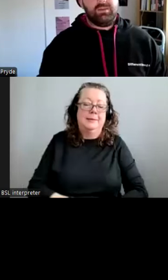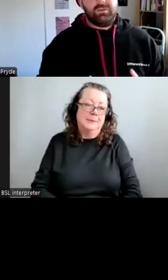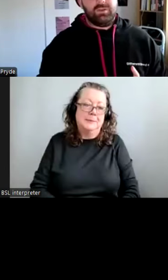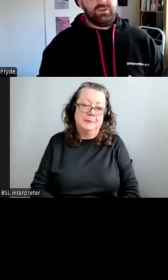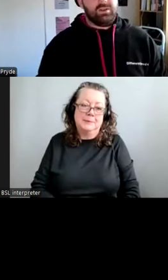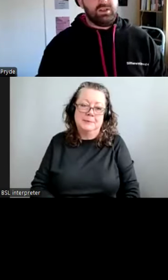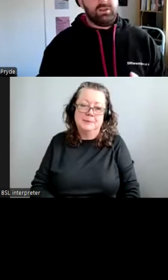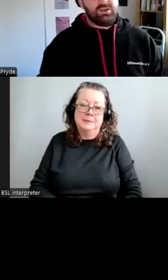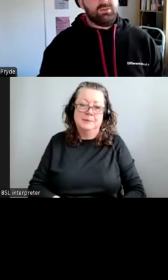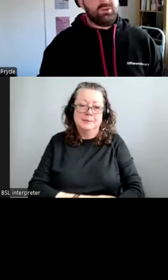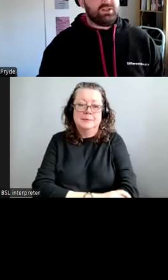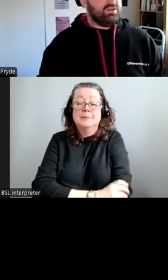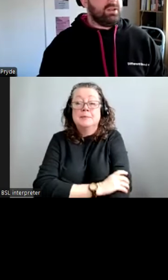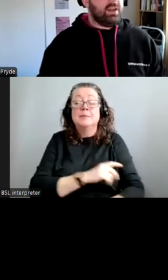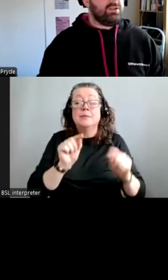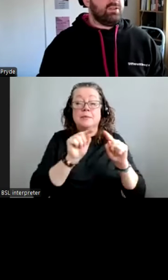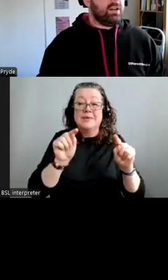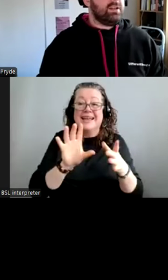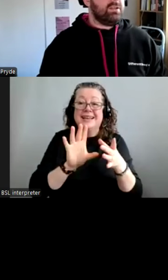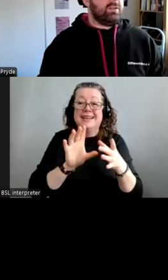Skip to footer is really good if someone wants to contact you or access